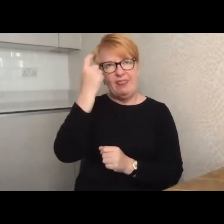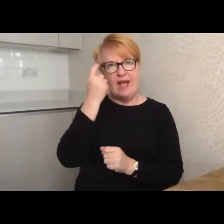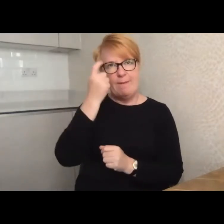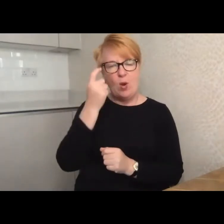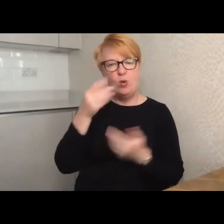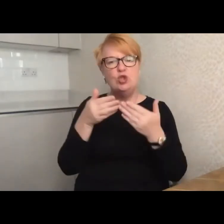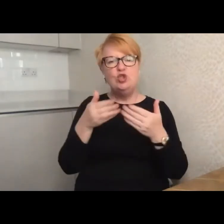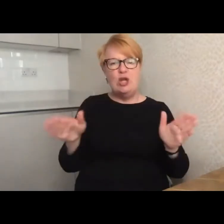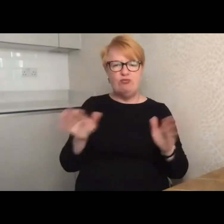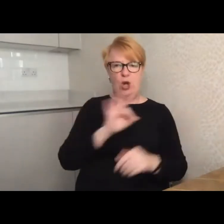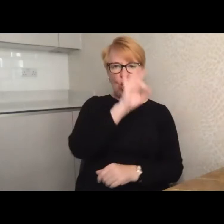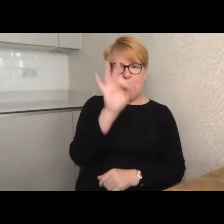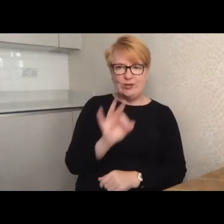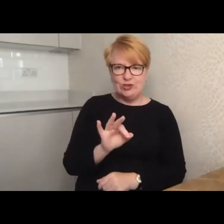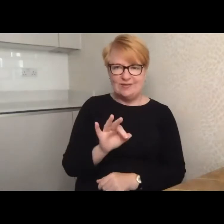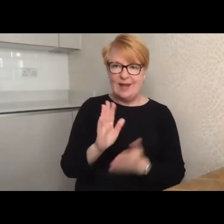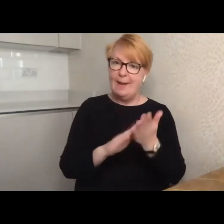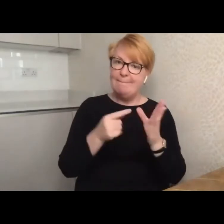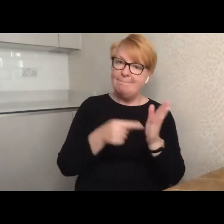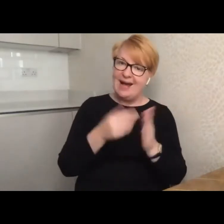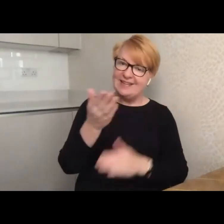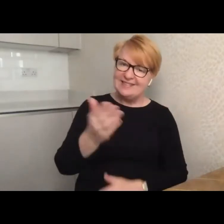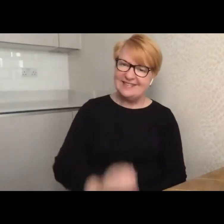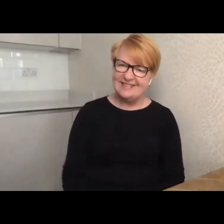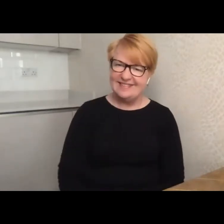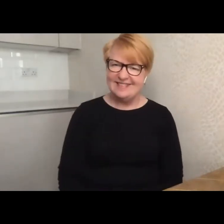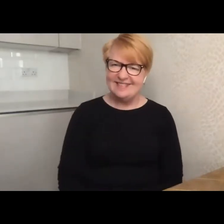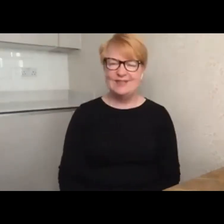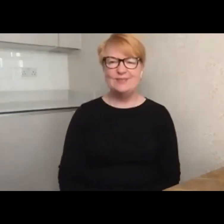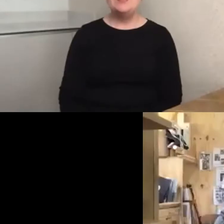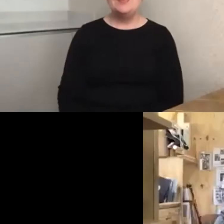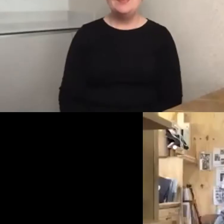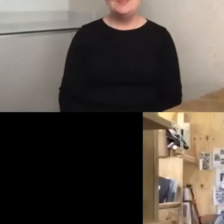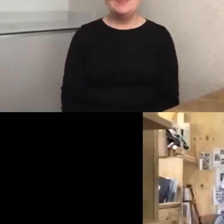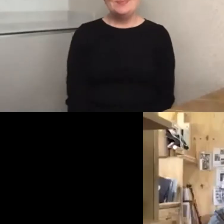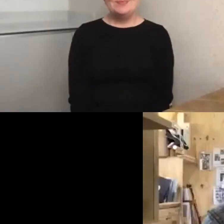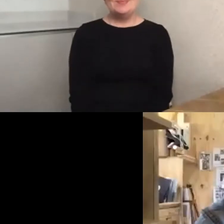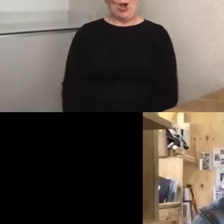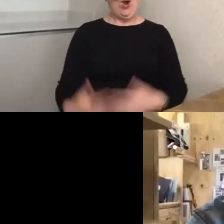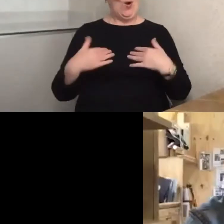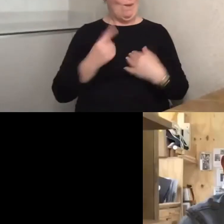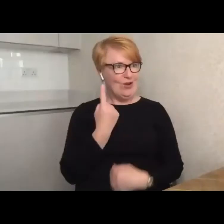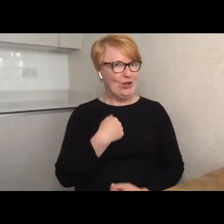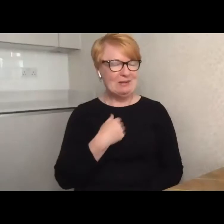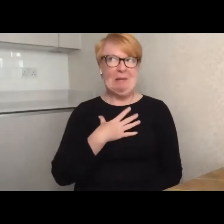So Mat, over to you. >> MAT: Okay, I get to go first. Hello, everyone.